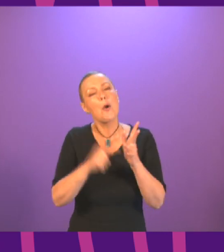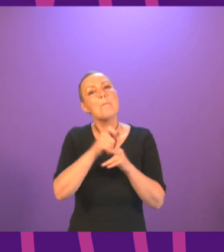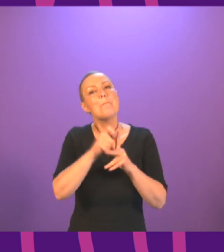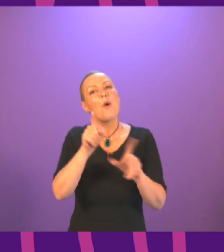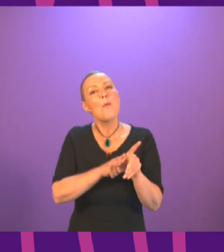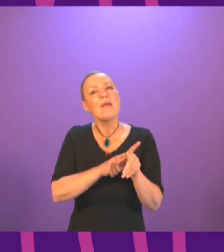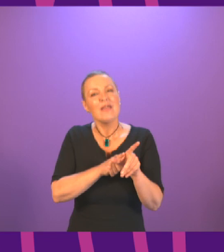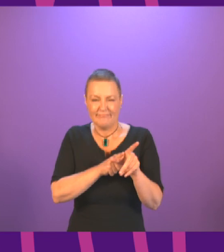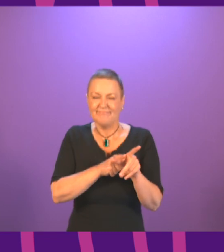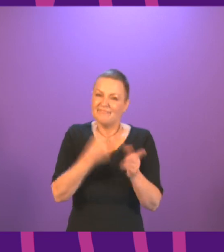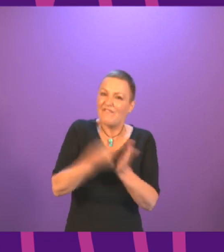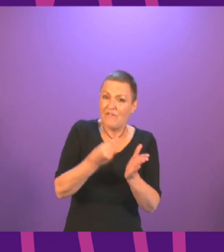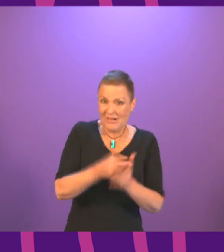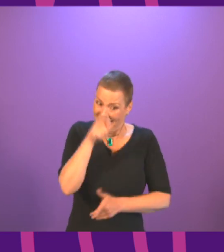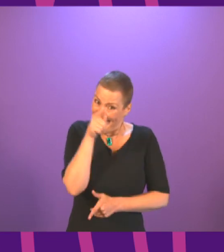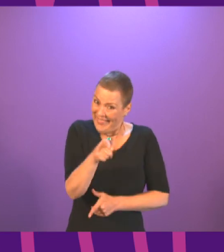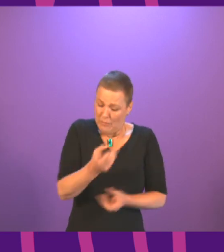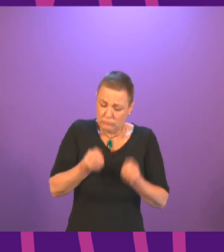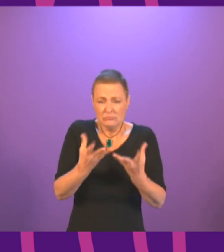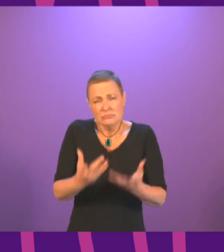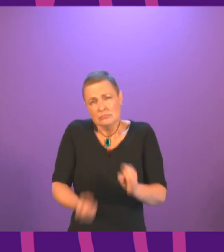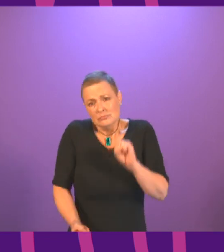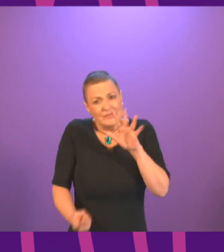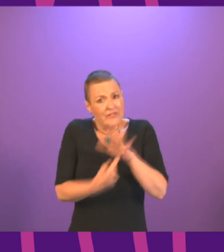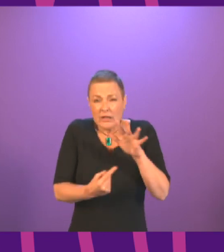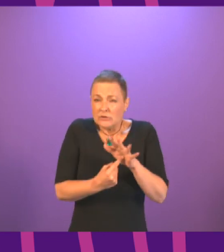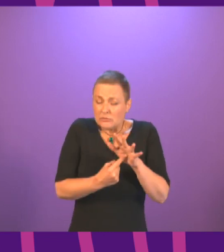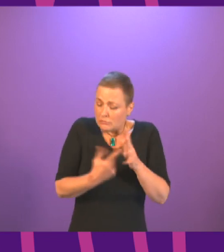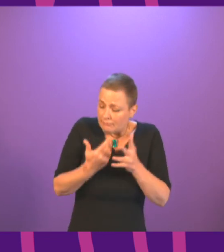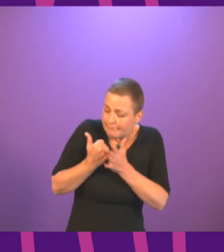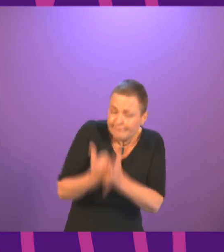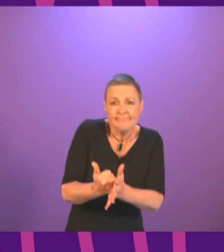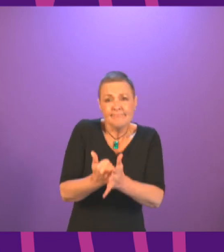vital, life-changing funds for our armed forces community in Scotland?